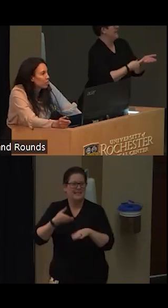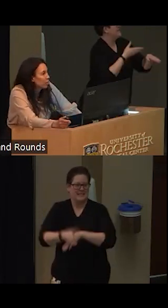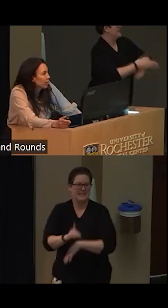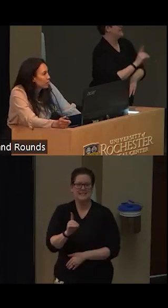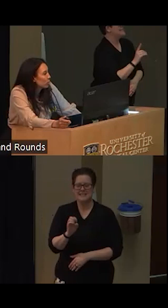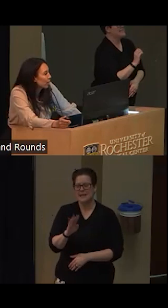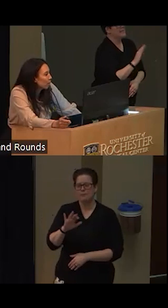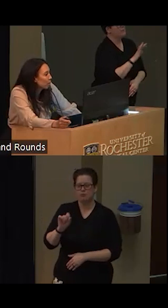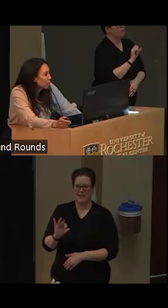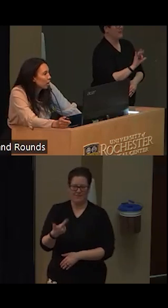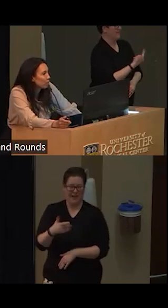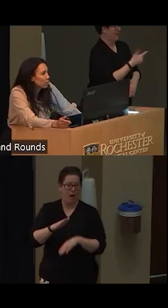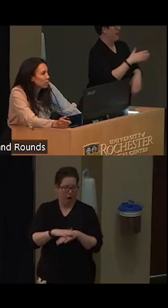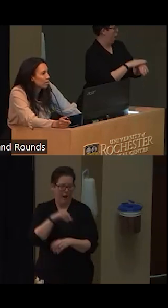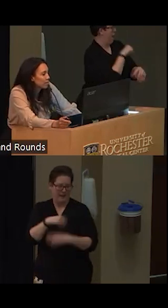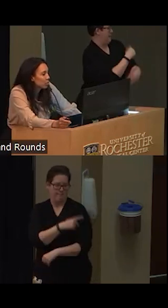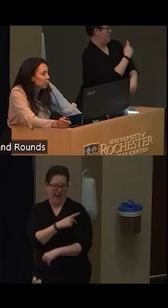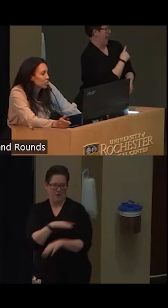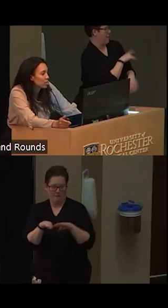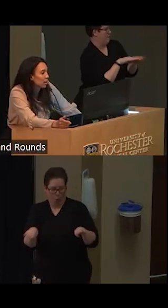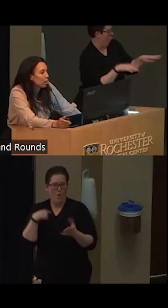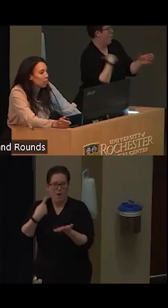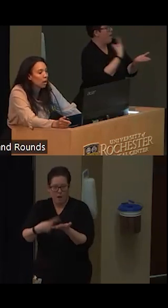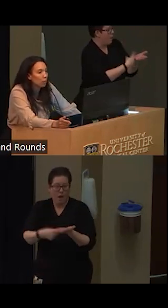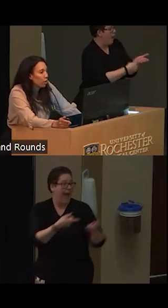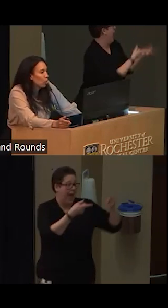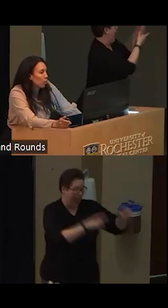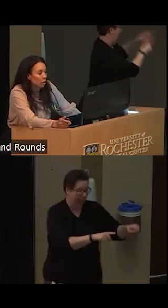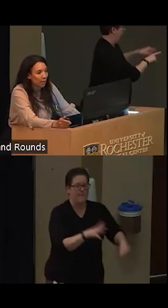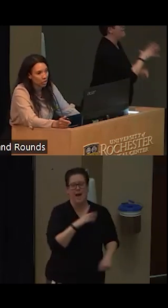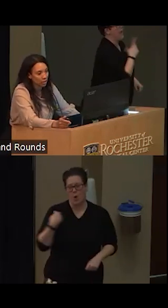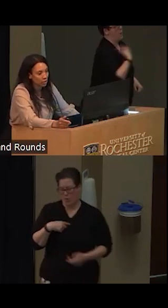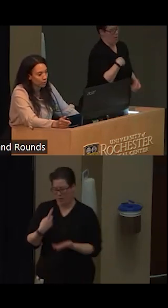inpatient unit so we're able to talk about some of these situations that come up with our patients